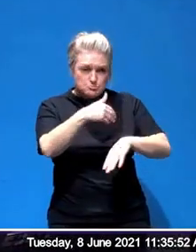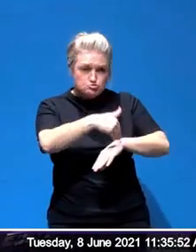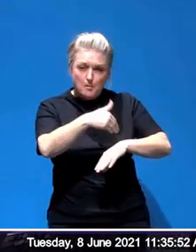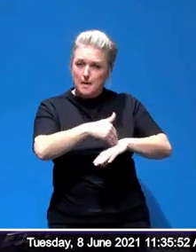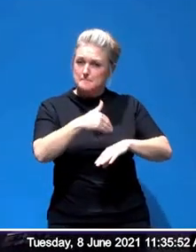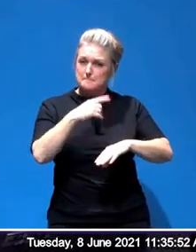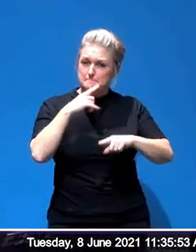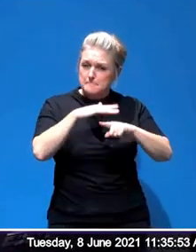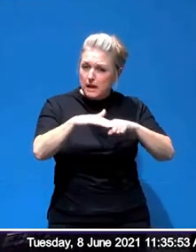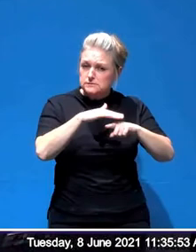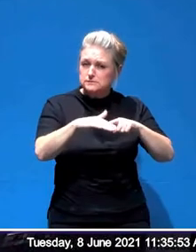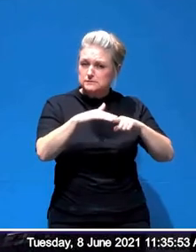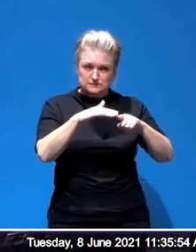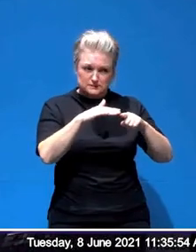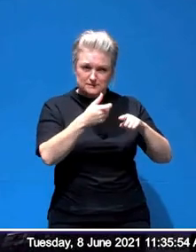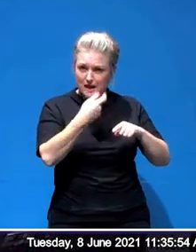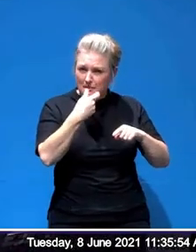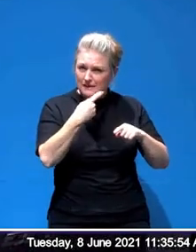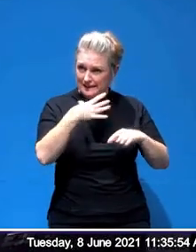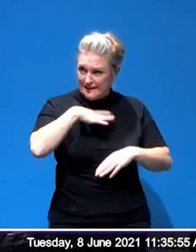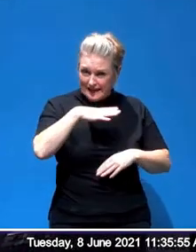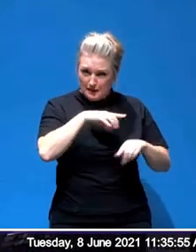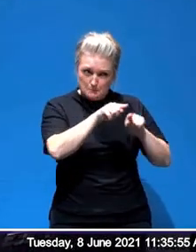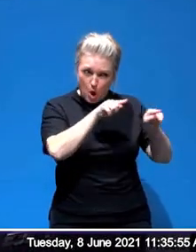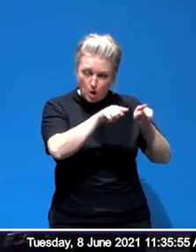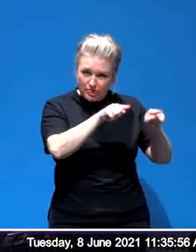So, now, I look back and I wonder.